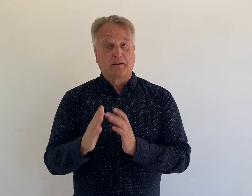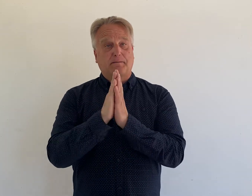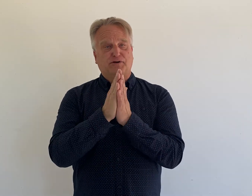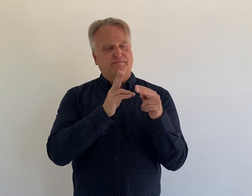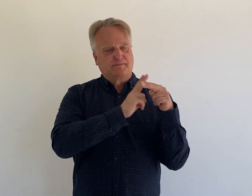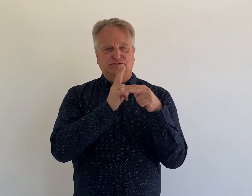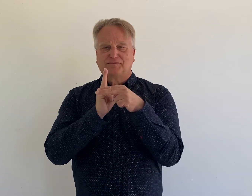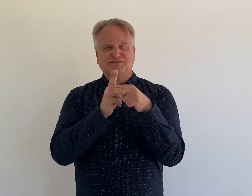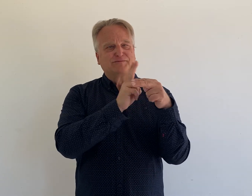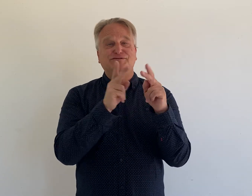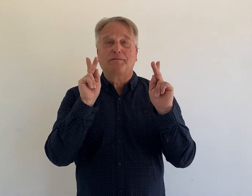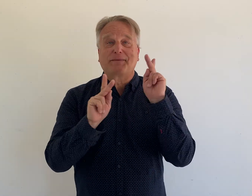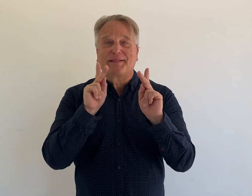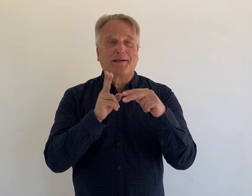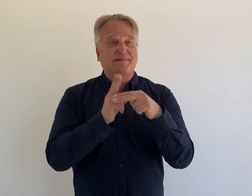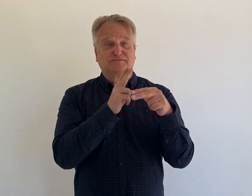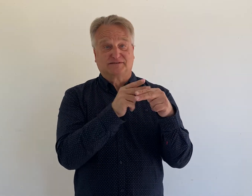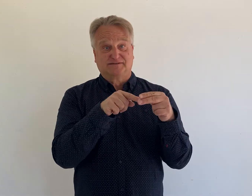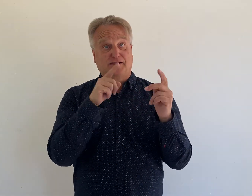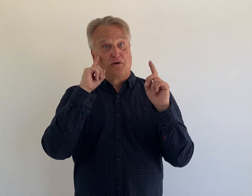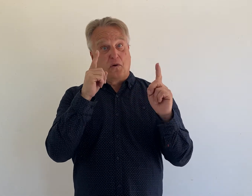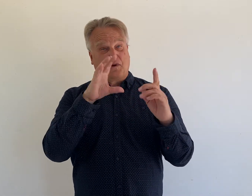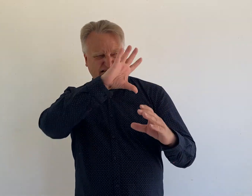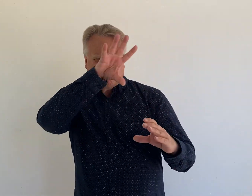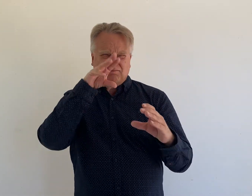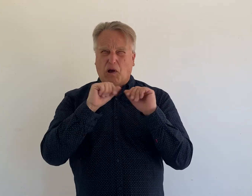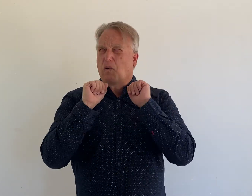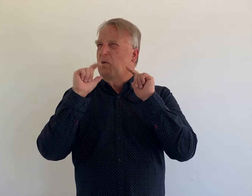This textbook does not attempt to provide a comprehensive list of all prominent Deaf individuals throughout history.